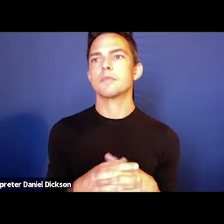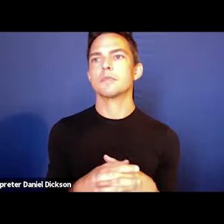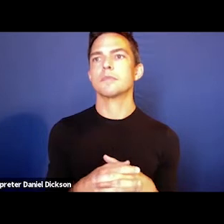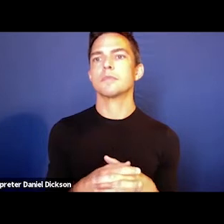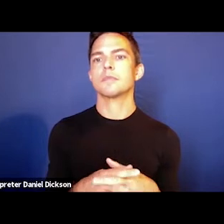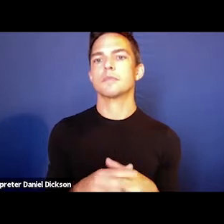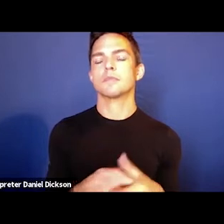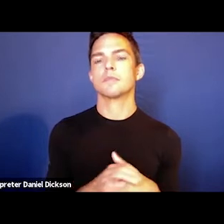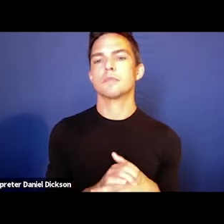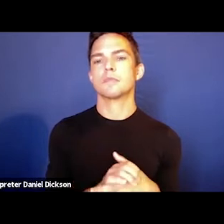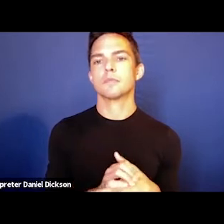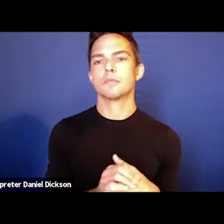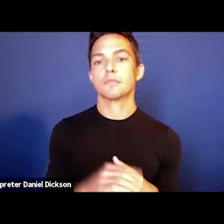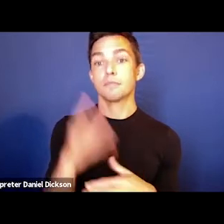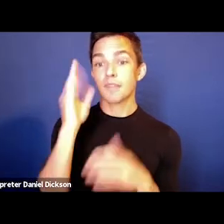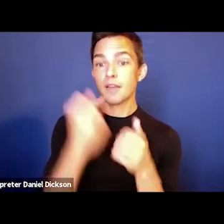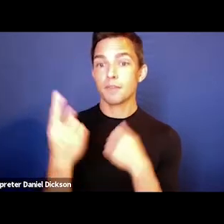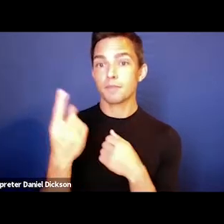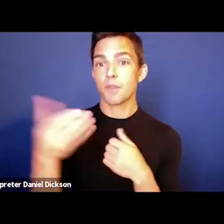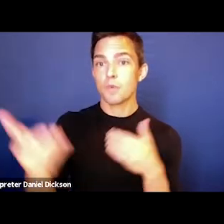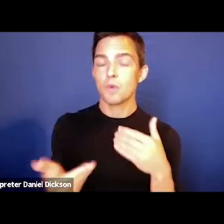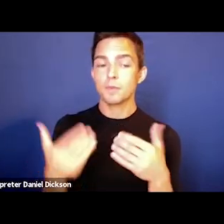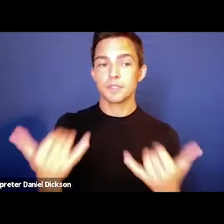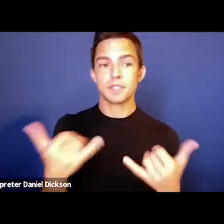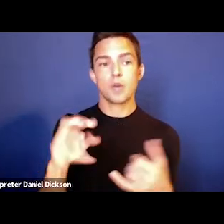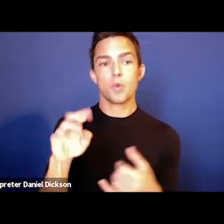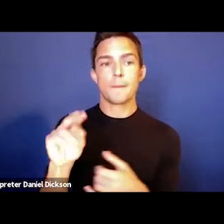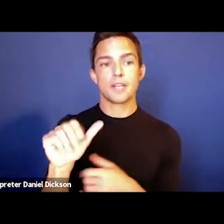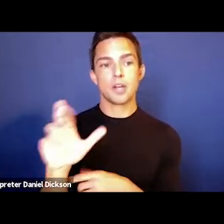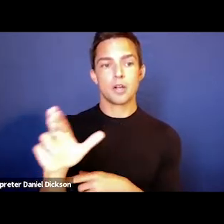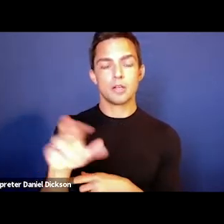[Kayla Baker:] Hello everyone and welcome to today's webinar. My name is Kayla Baker and I